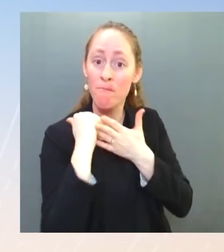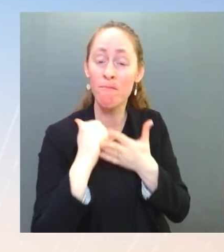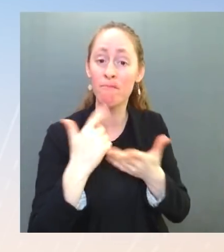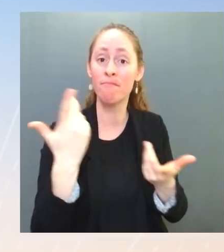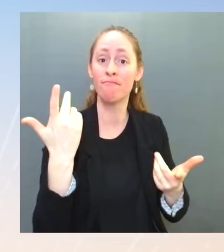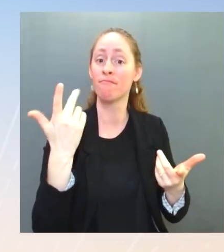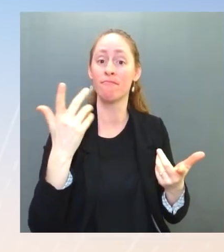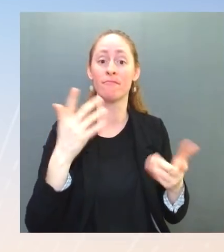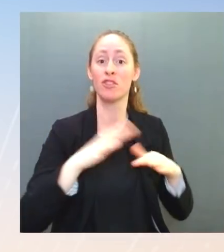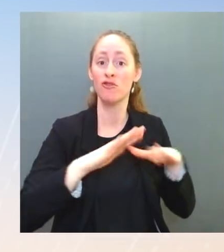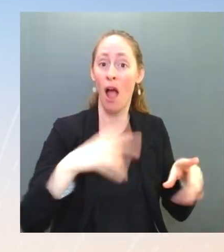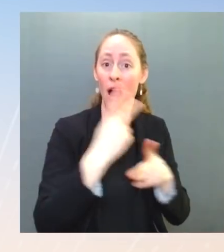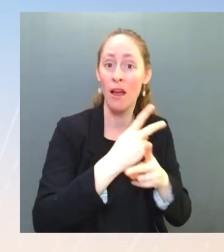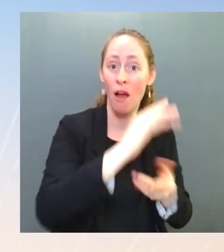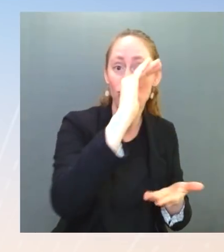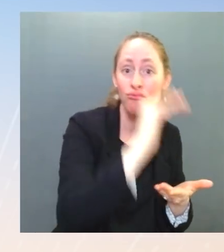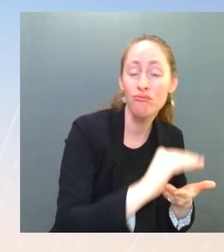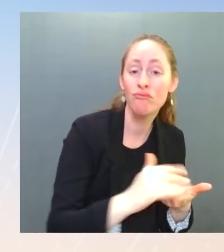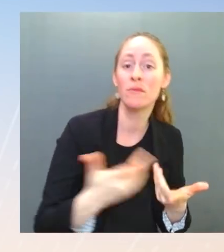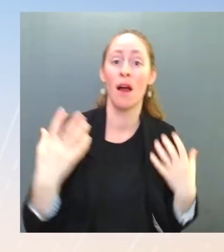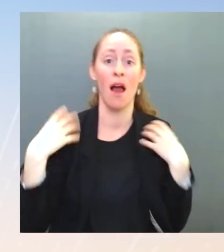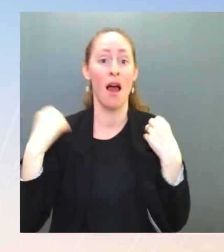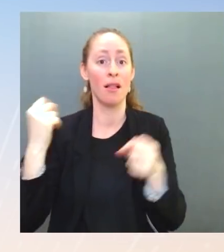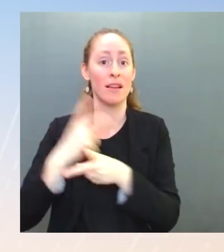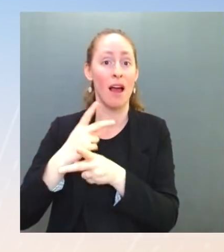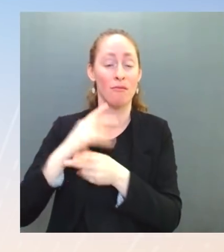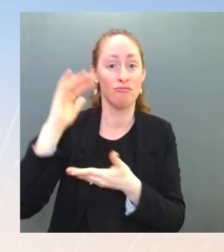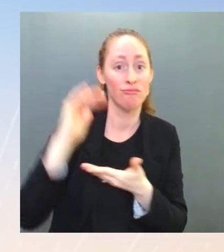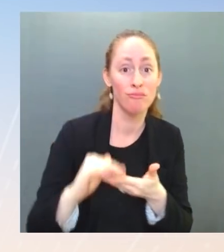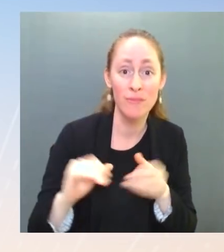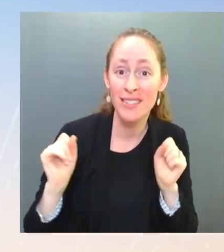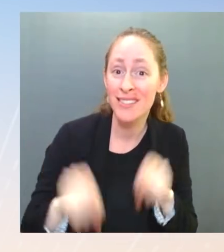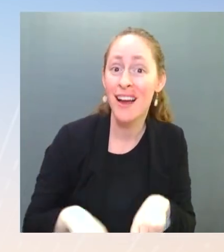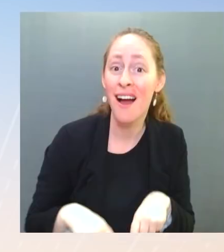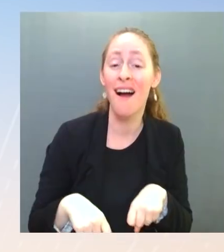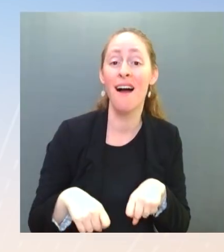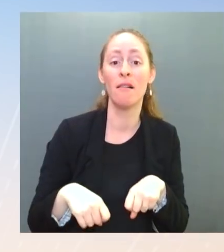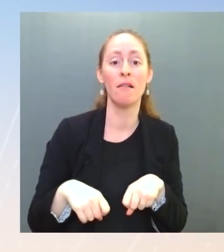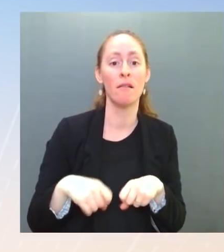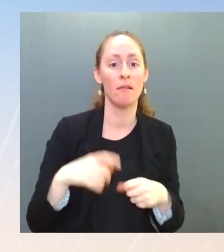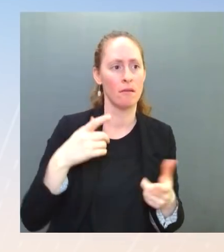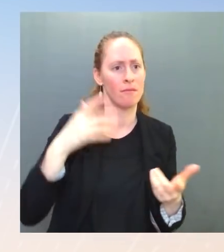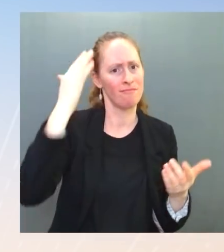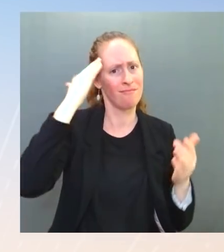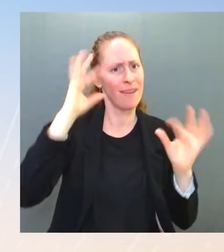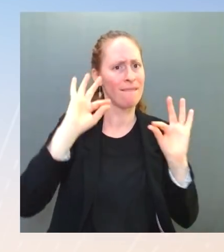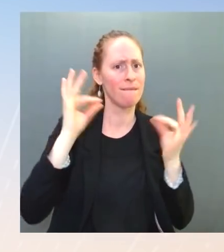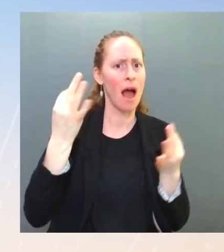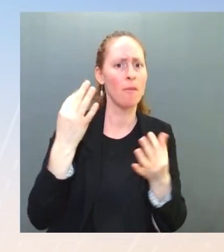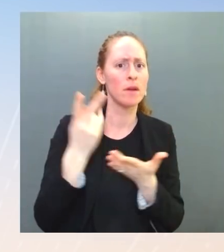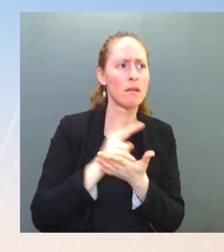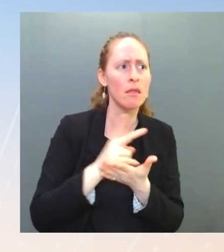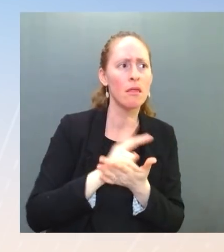when they're doing those calculations at their kitchen table. And certainly, this data will be a reminder of the need